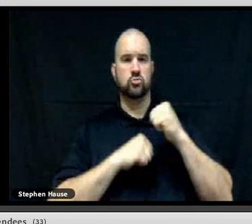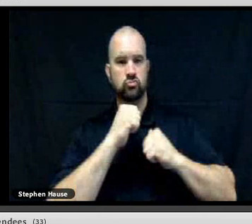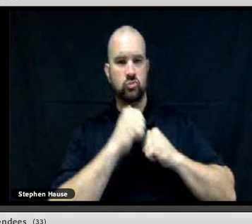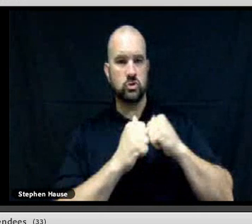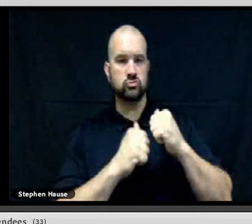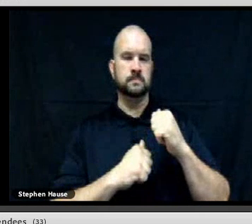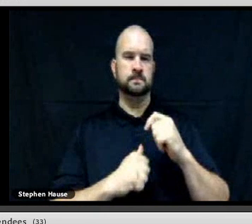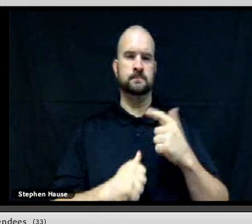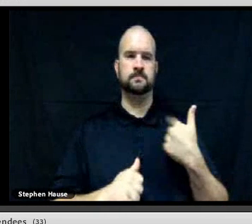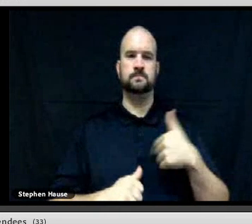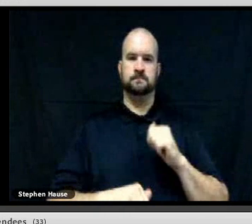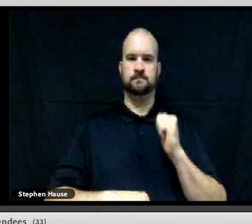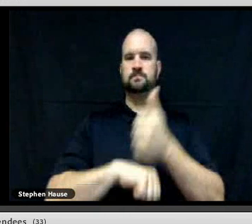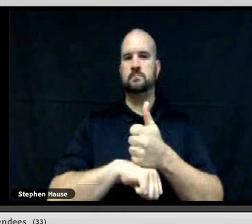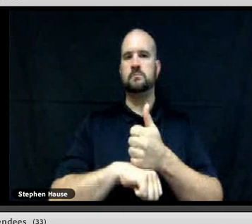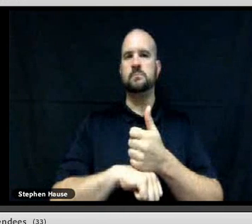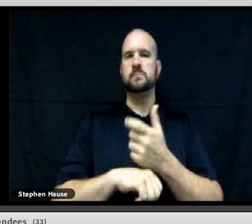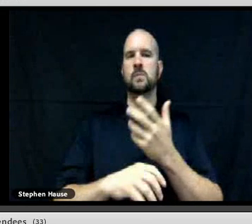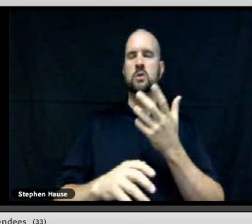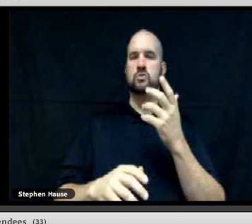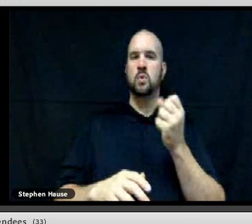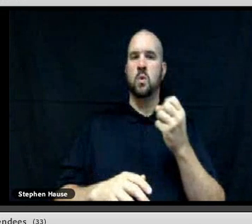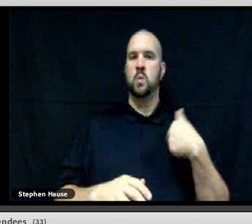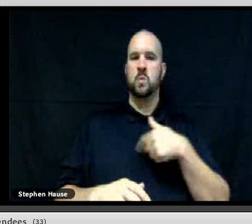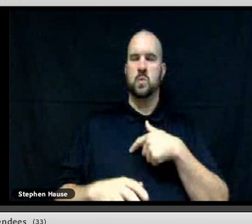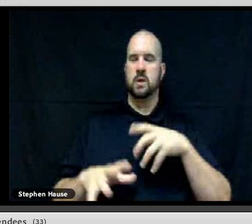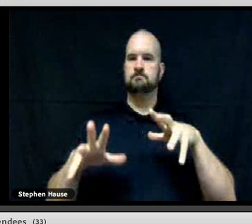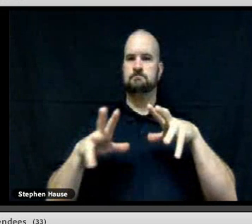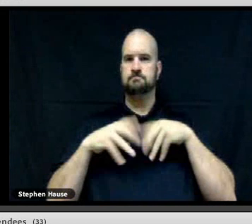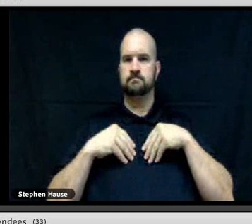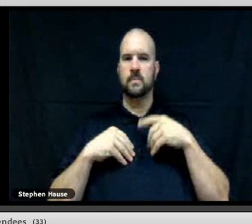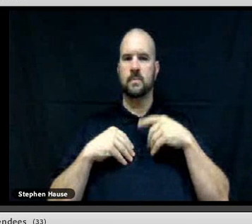Um, so that is a great achievement for -- for us.